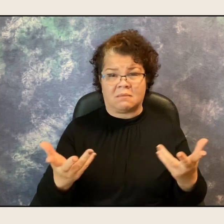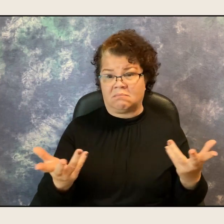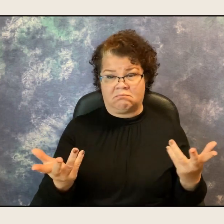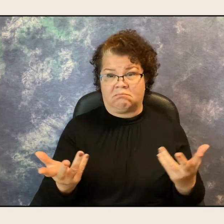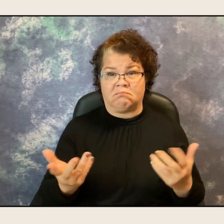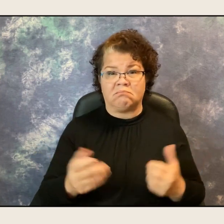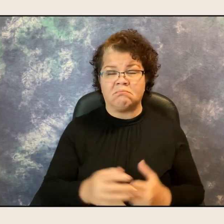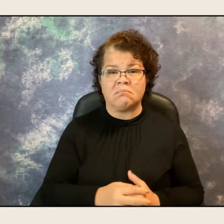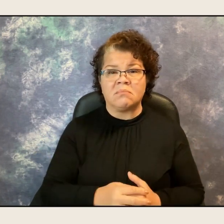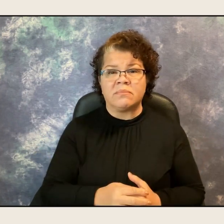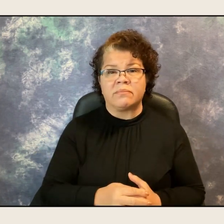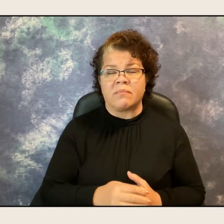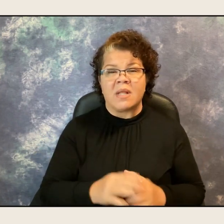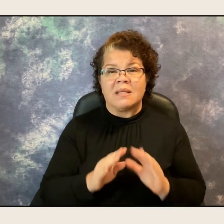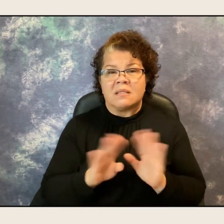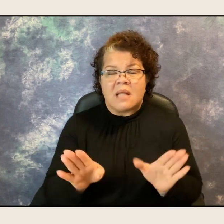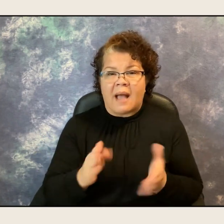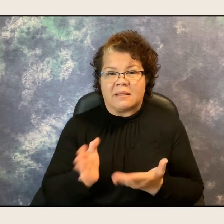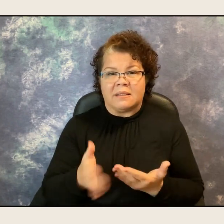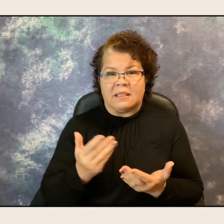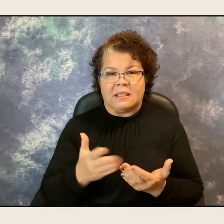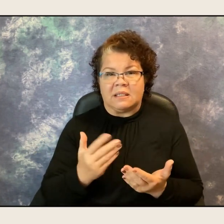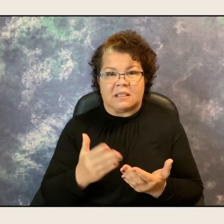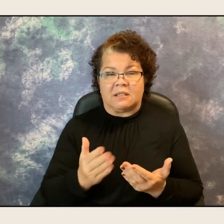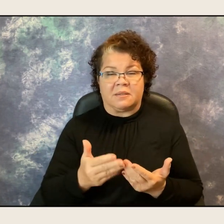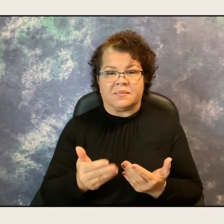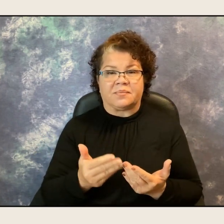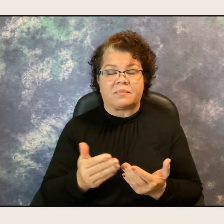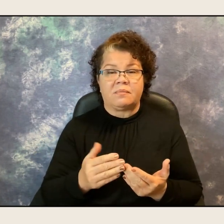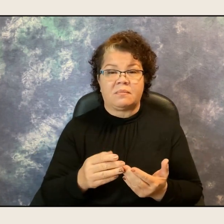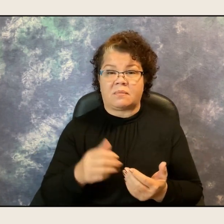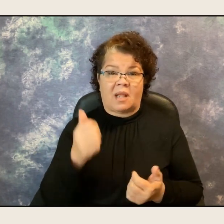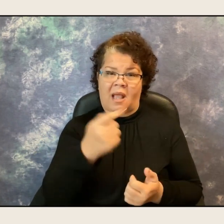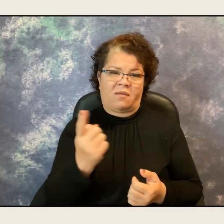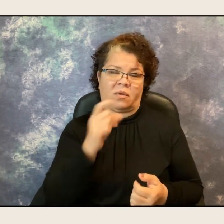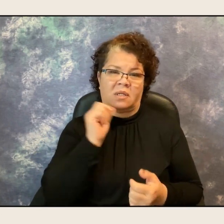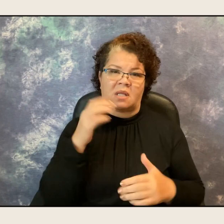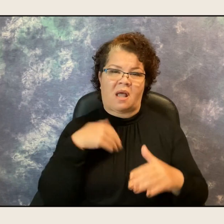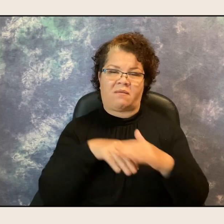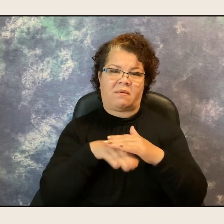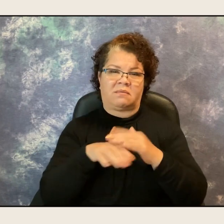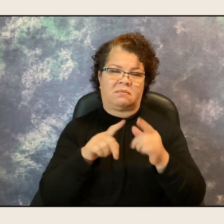It is not easy for, everyone doesn't have access to the same levels